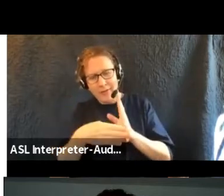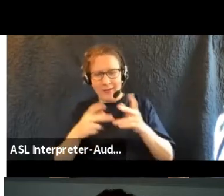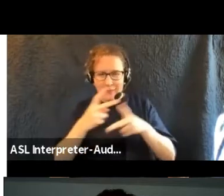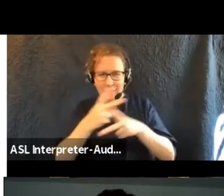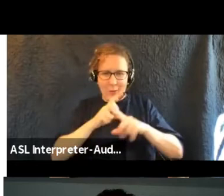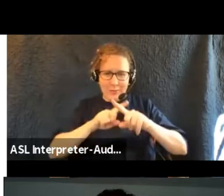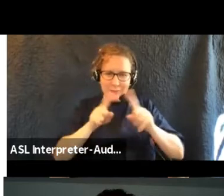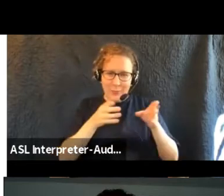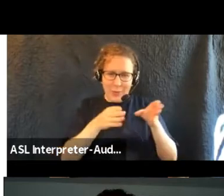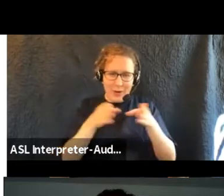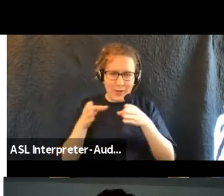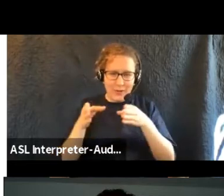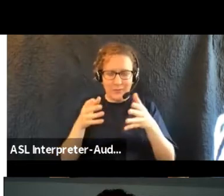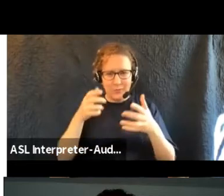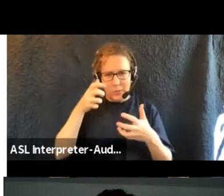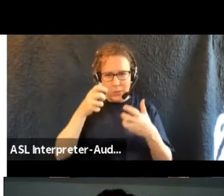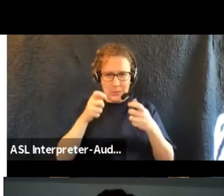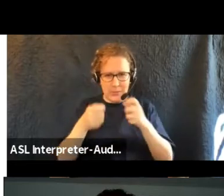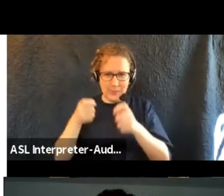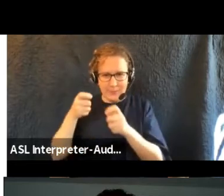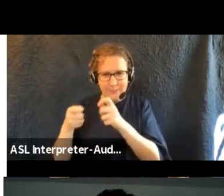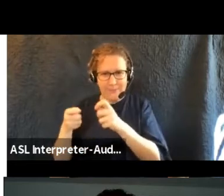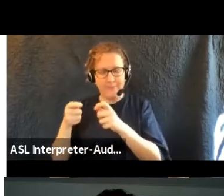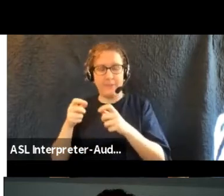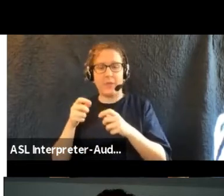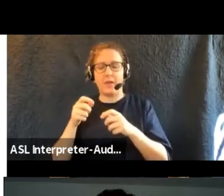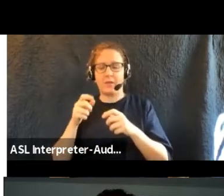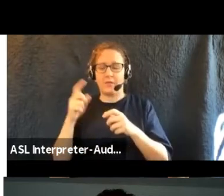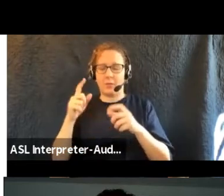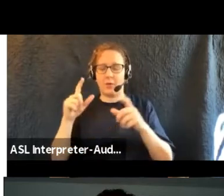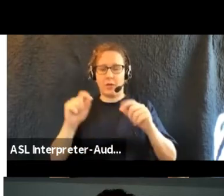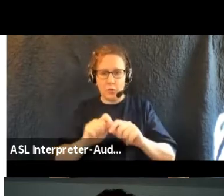sometimes adapt those so that someone can Zoom in without the entire thing pixelating